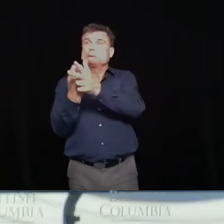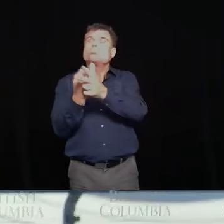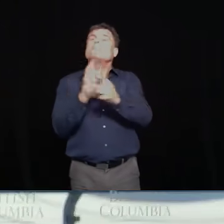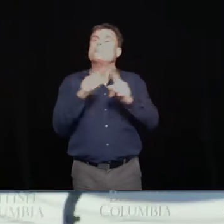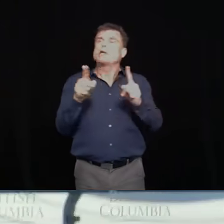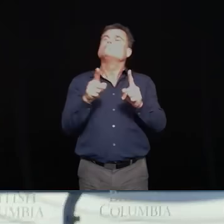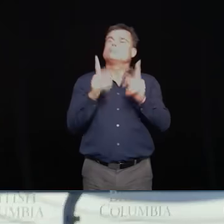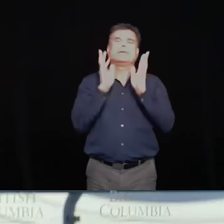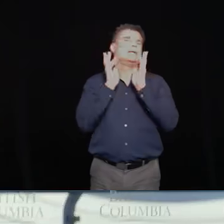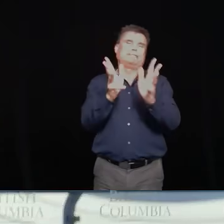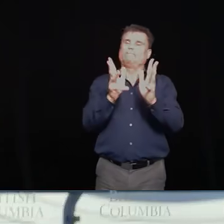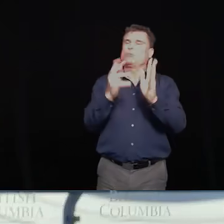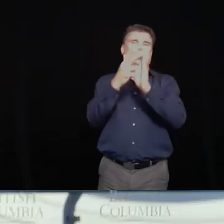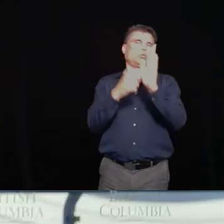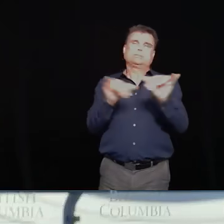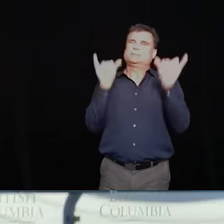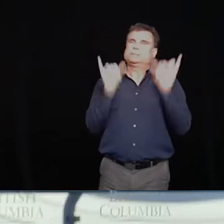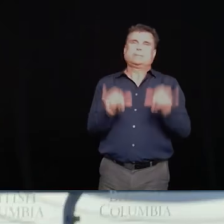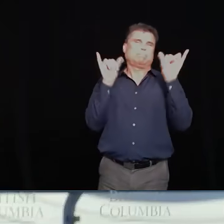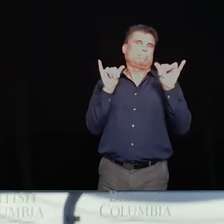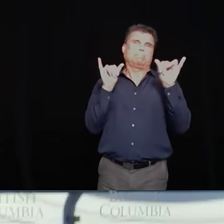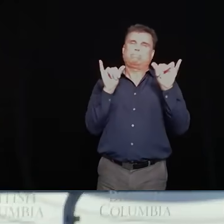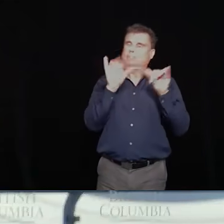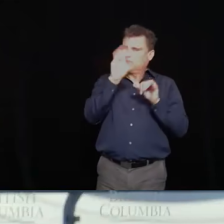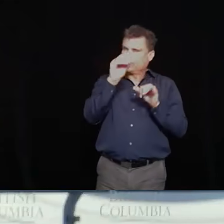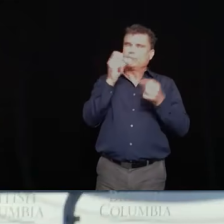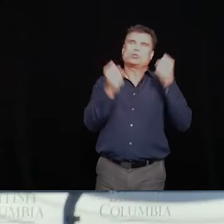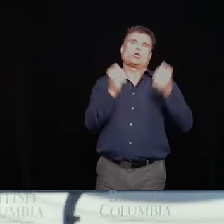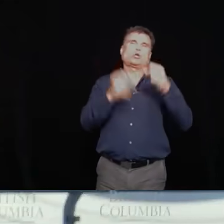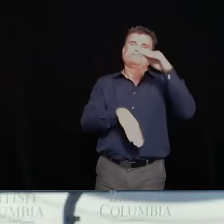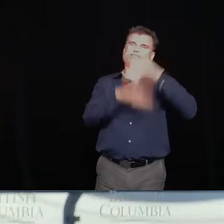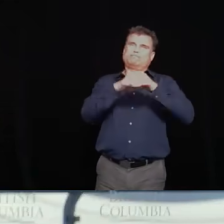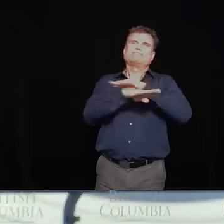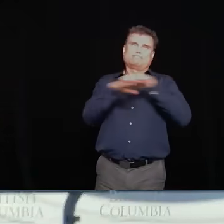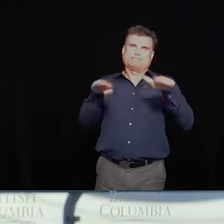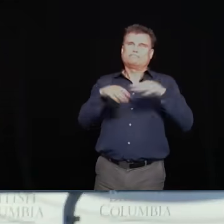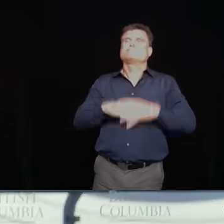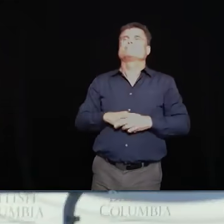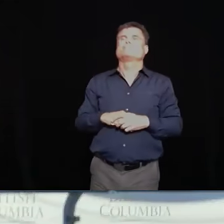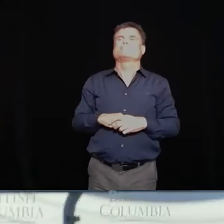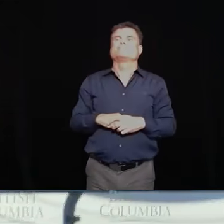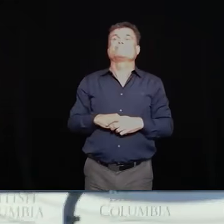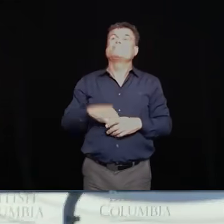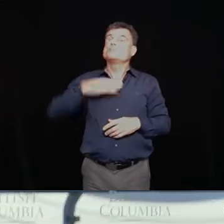I can get you the exact numbers that we have increased by about 20% external.